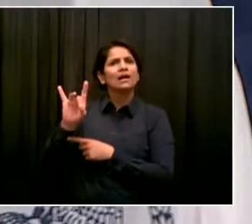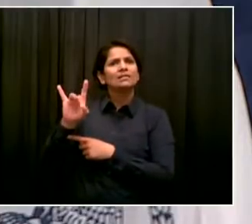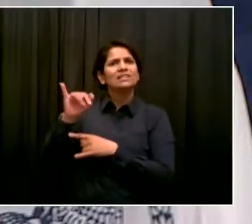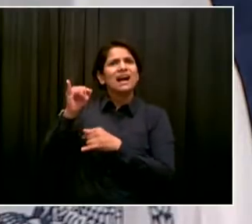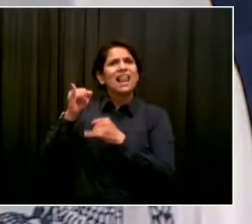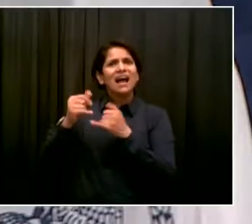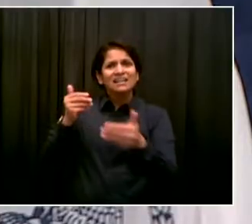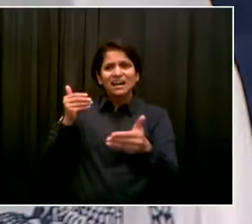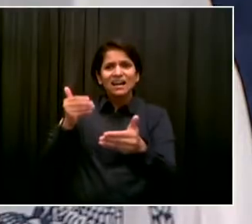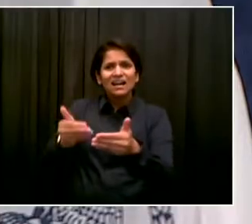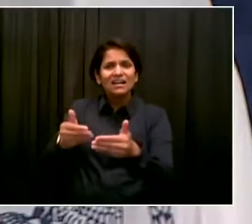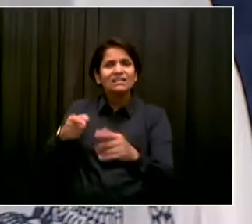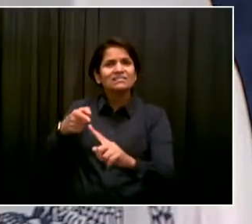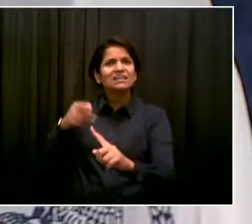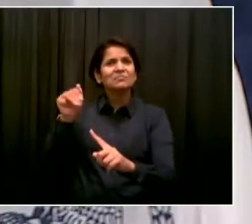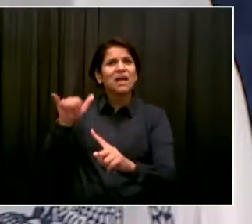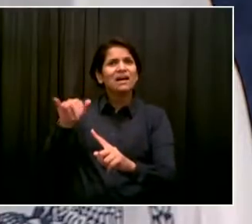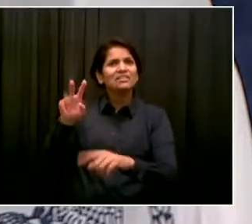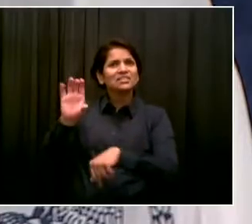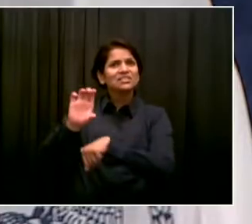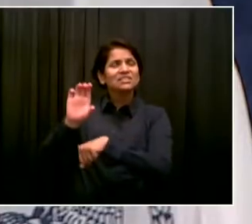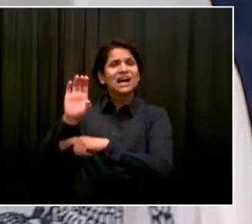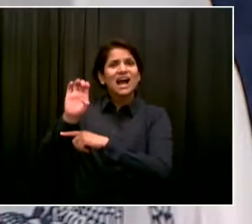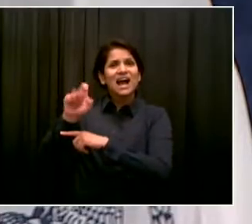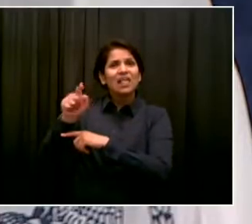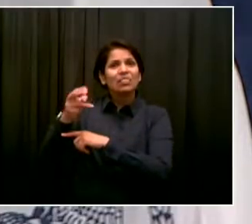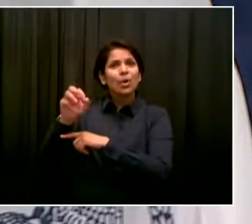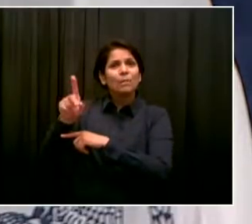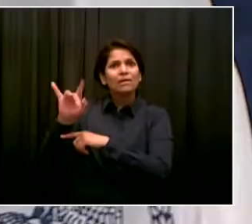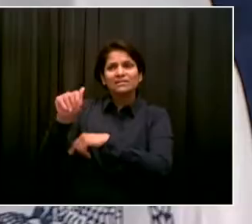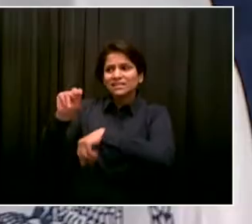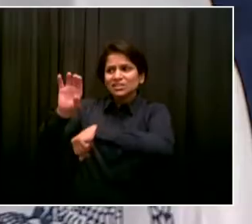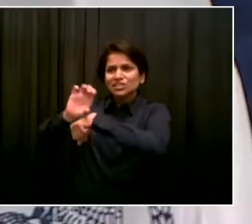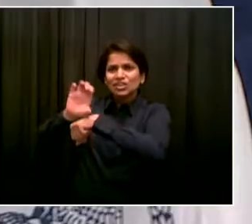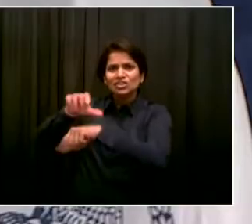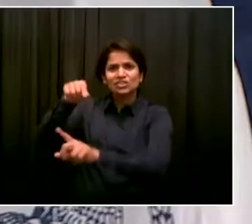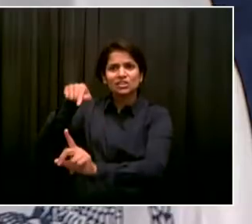ETHIOPIAN FACES EVICTION BY.